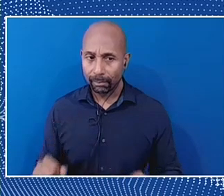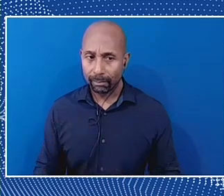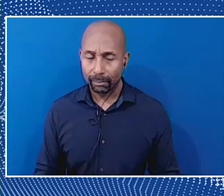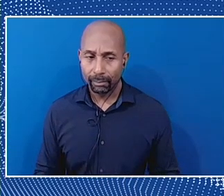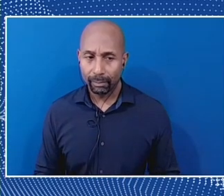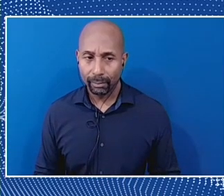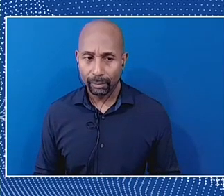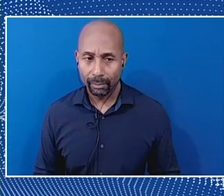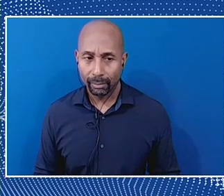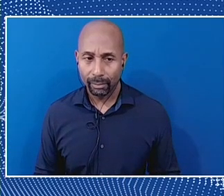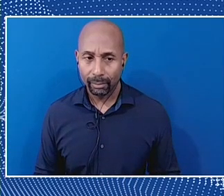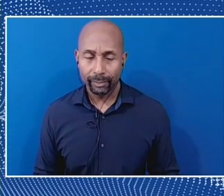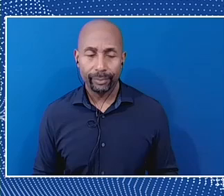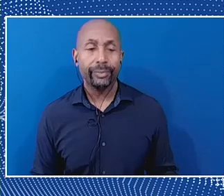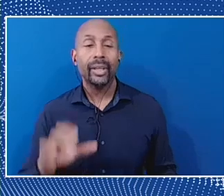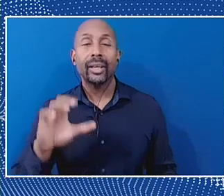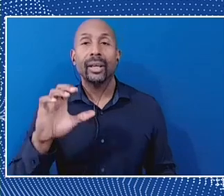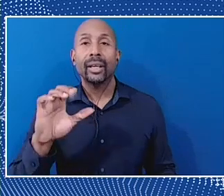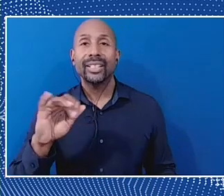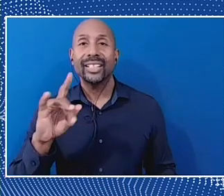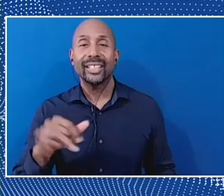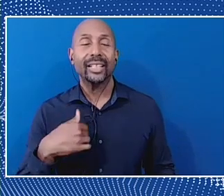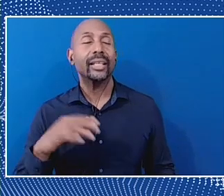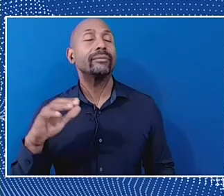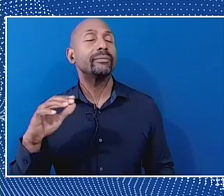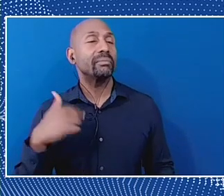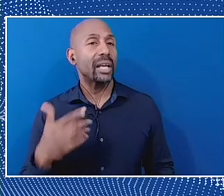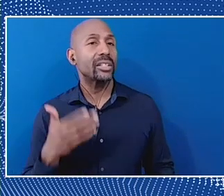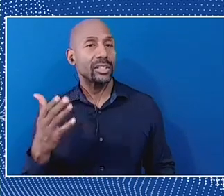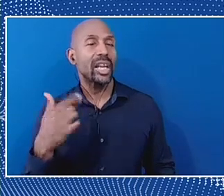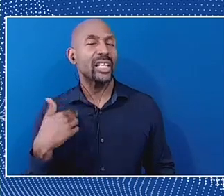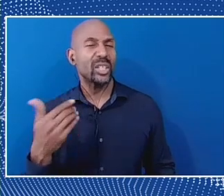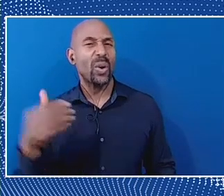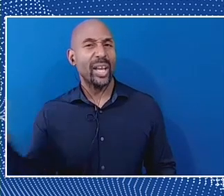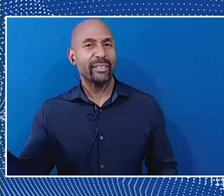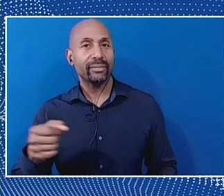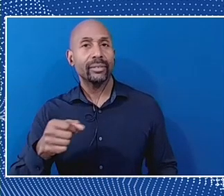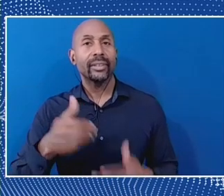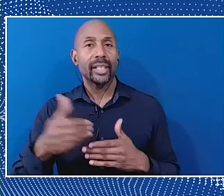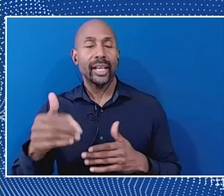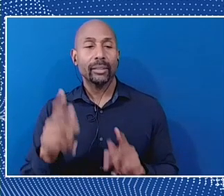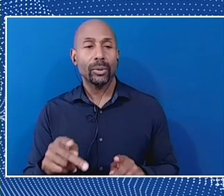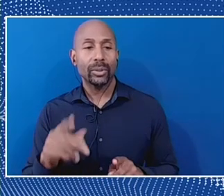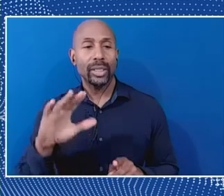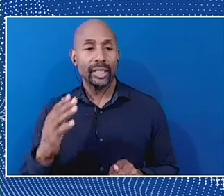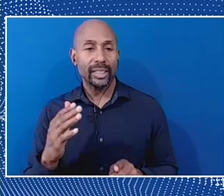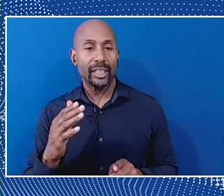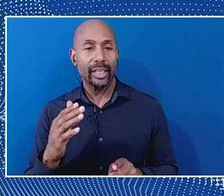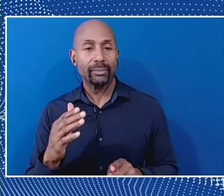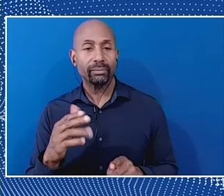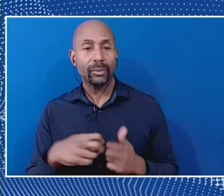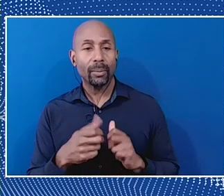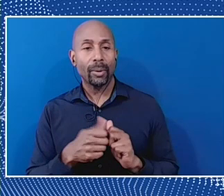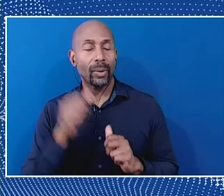Mike, I would suggest we bring in the next person. There seems to be a problem with his audio.